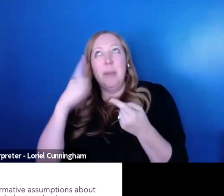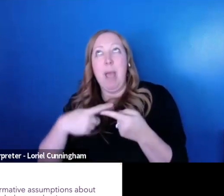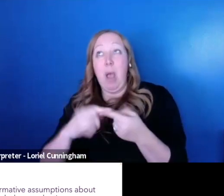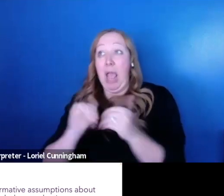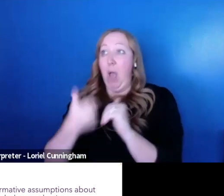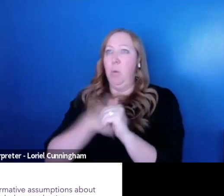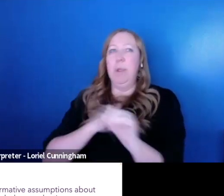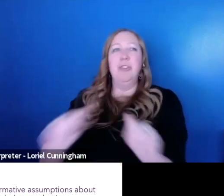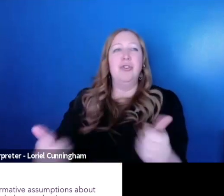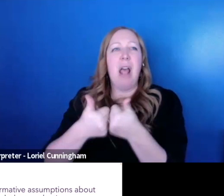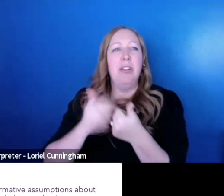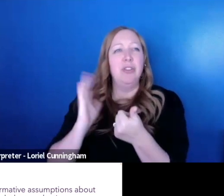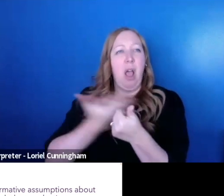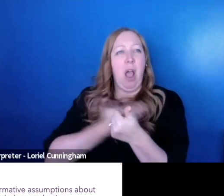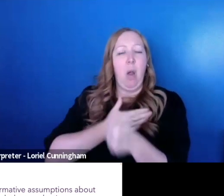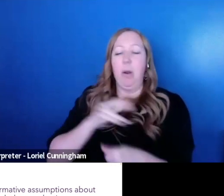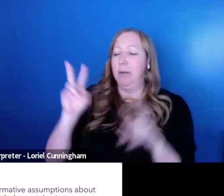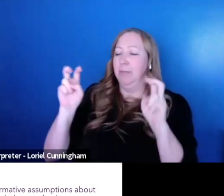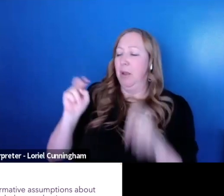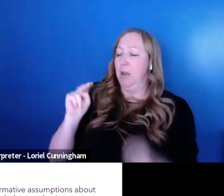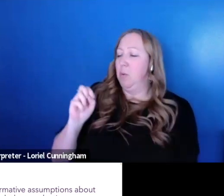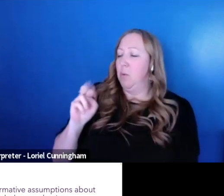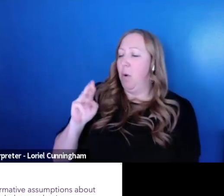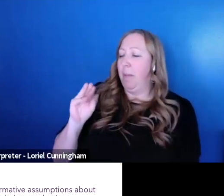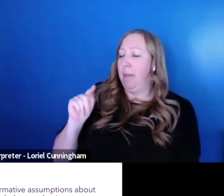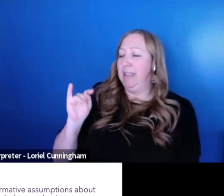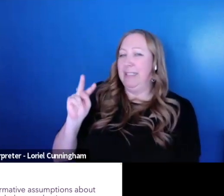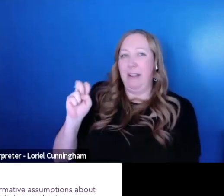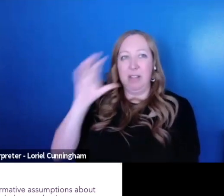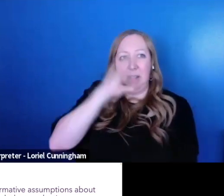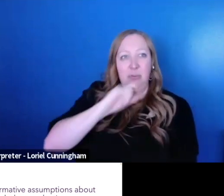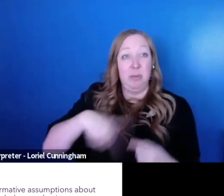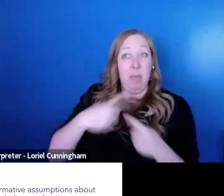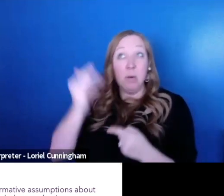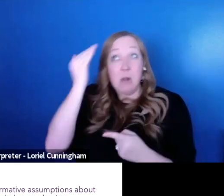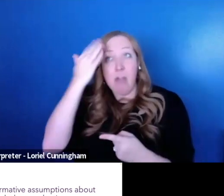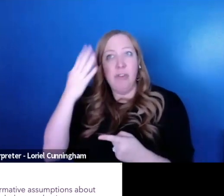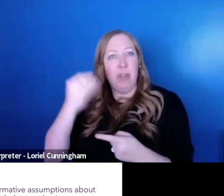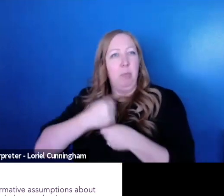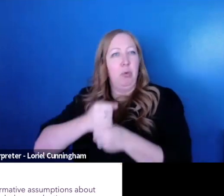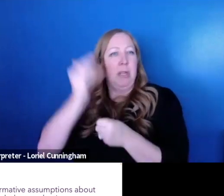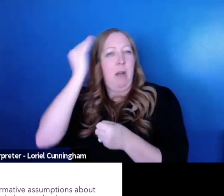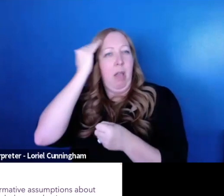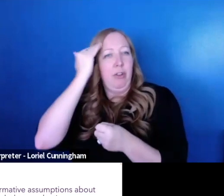and knowledge production. So we wrote that our analysis does not conclude that biological determinism is